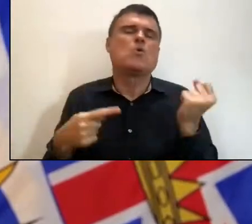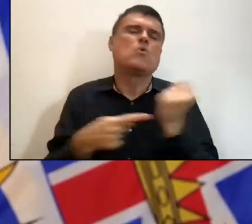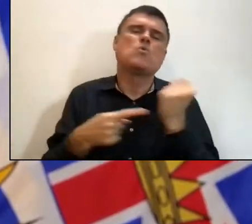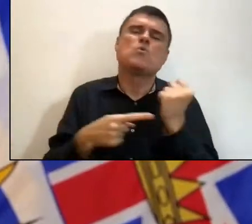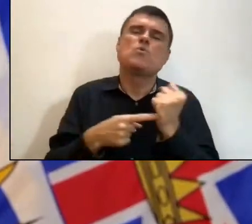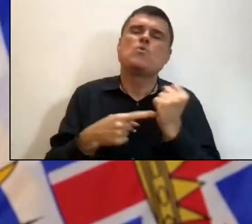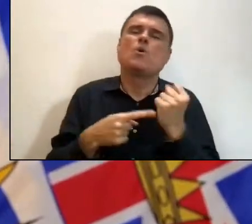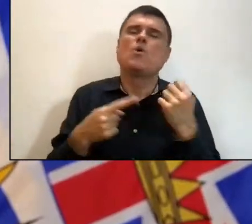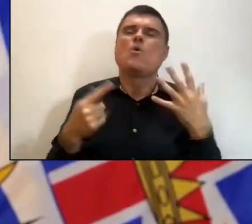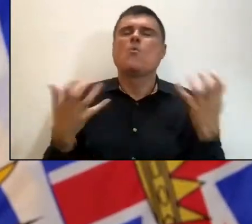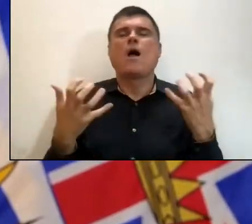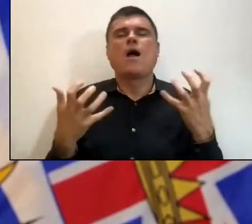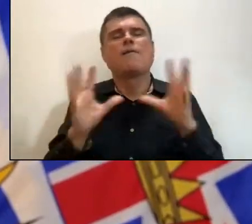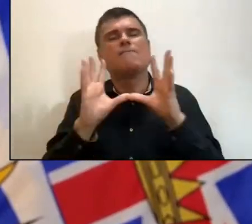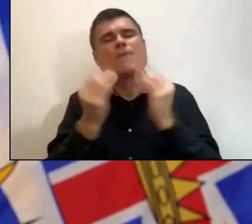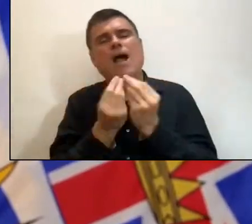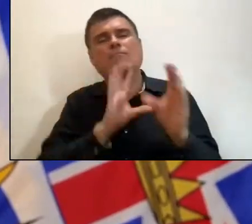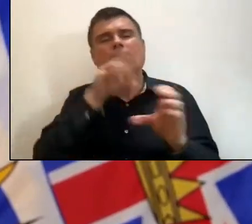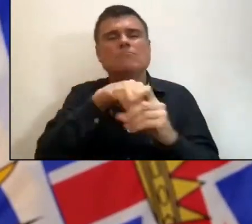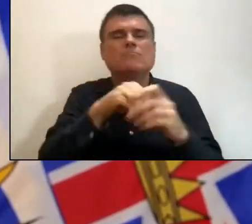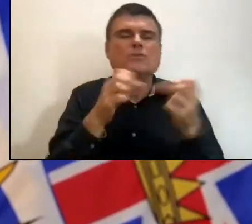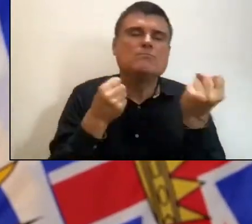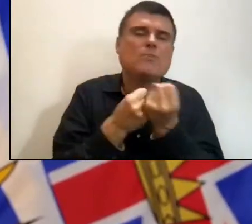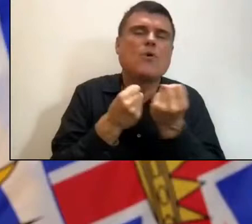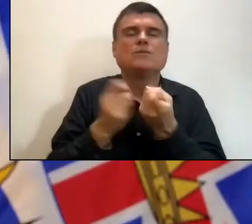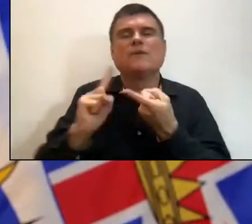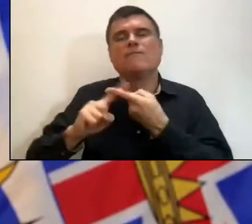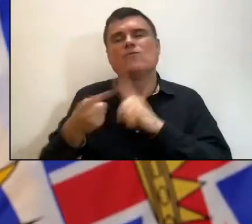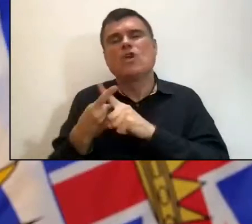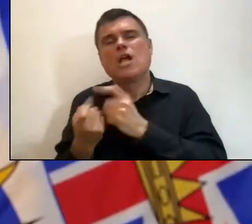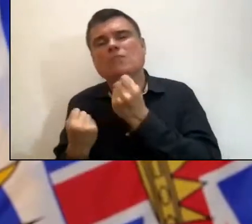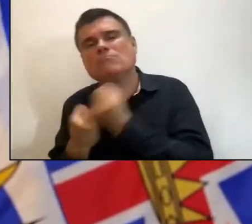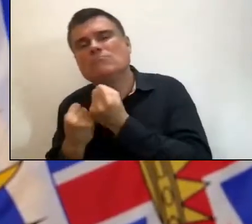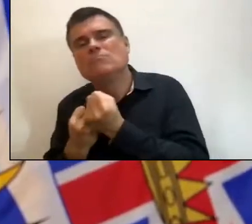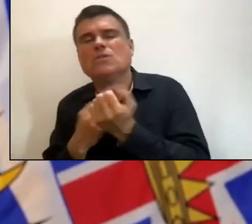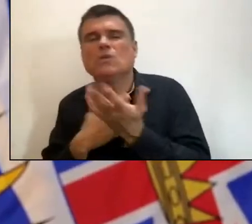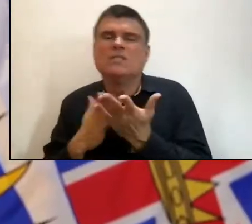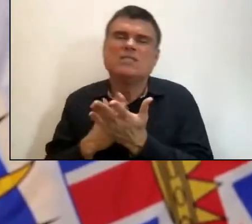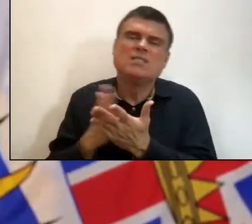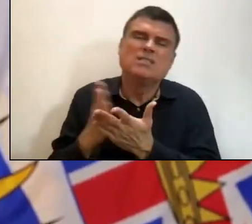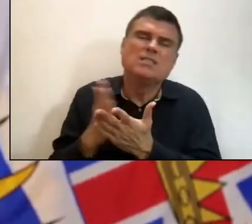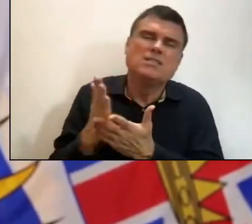been going through very difficult times.